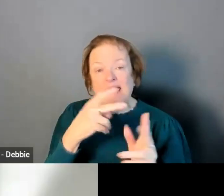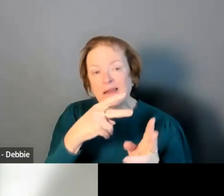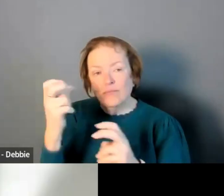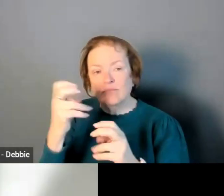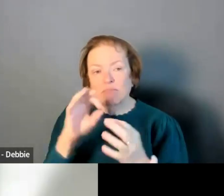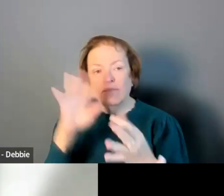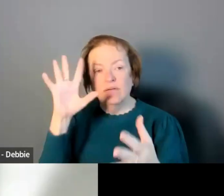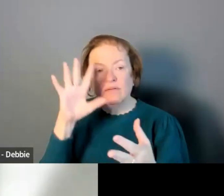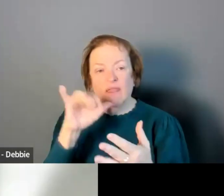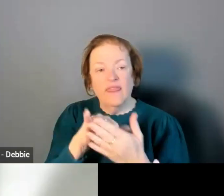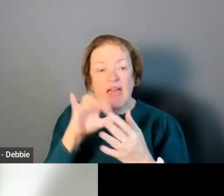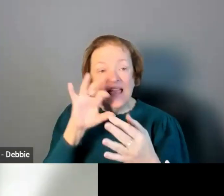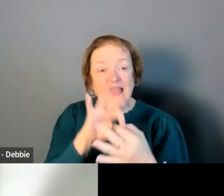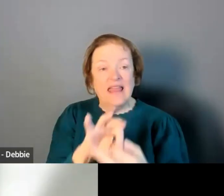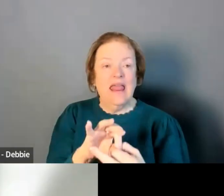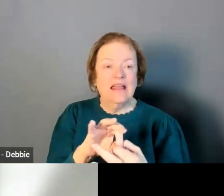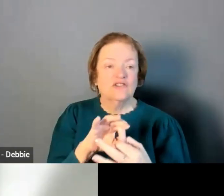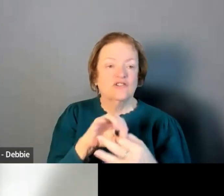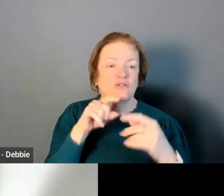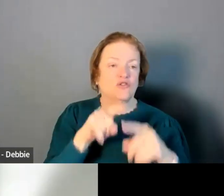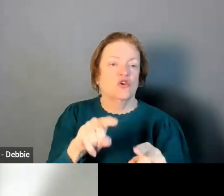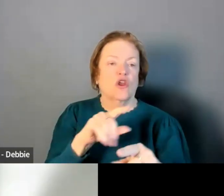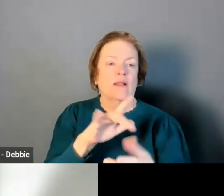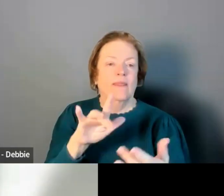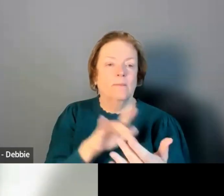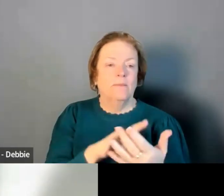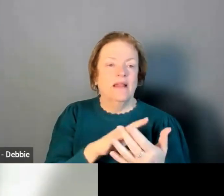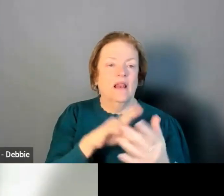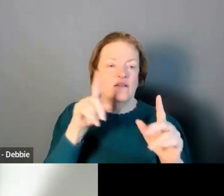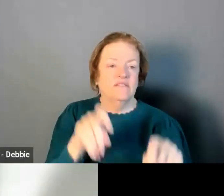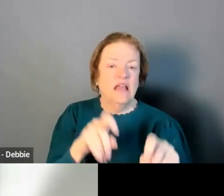From then they are in the middle of testing. Their phone is in their bag, maybe, or close by,